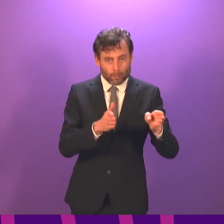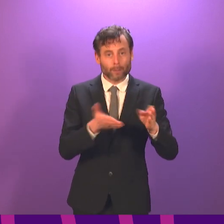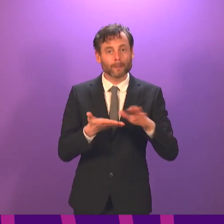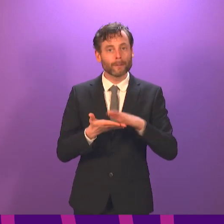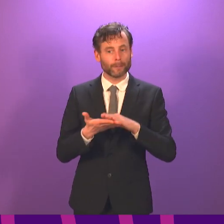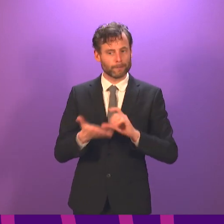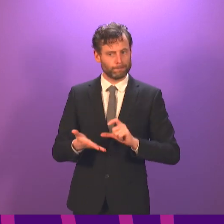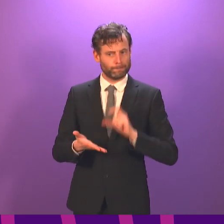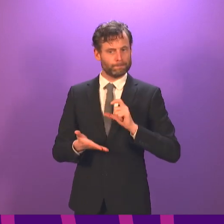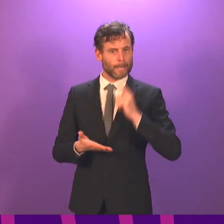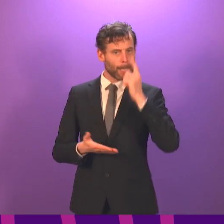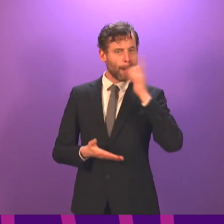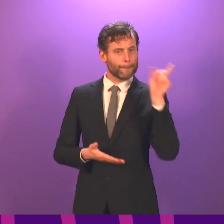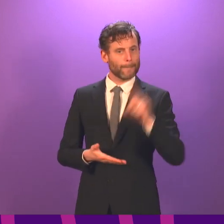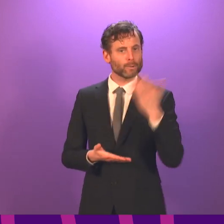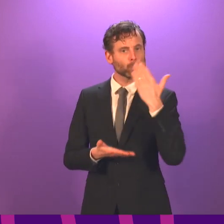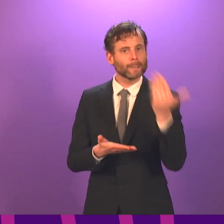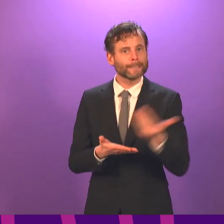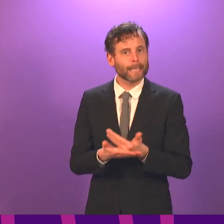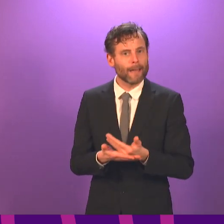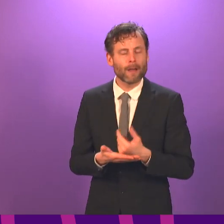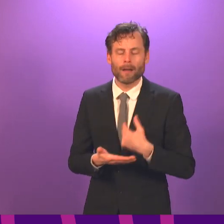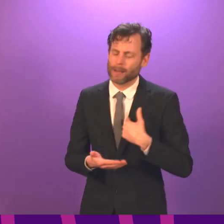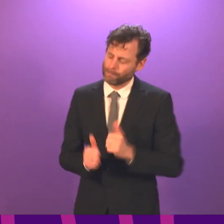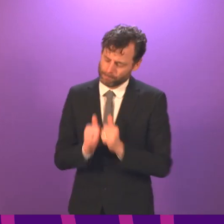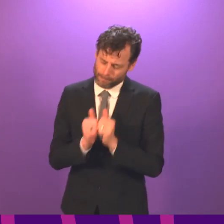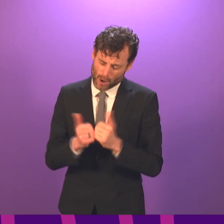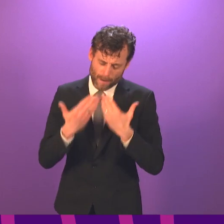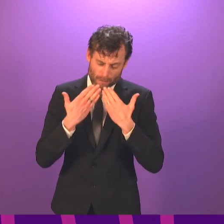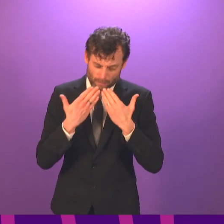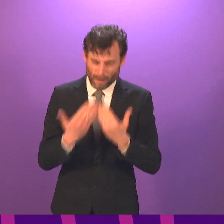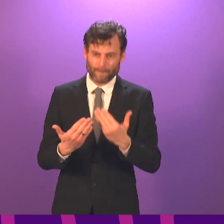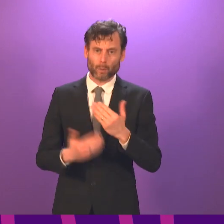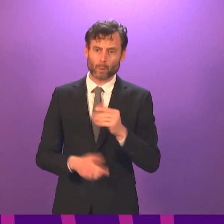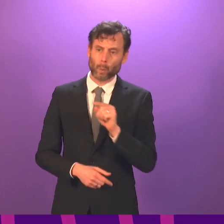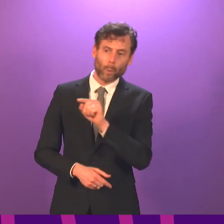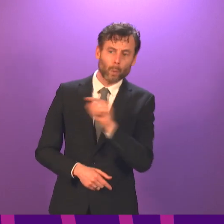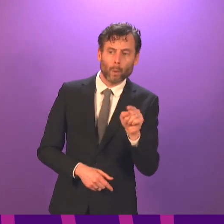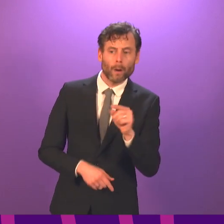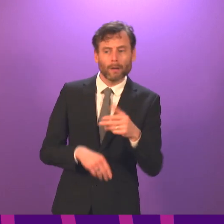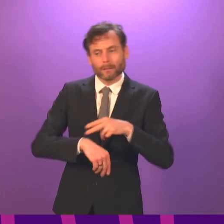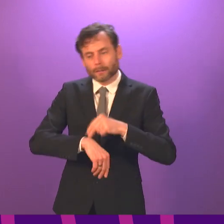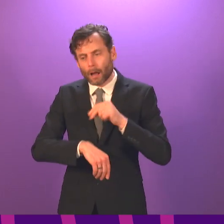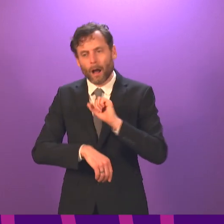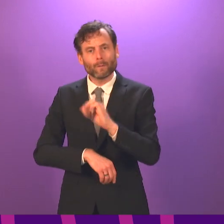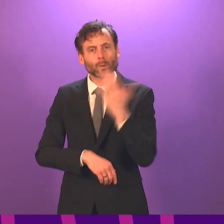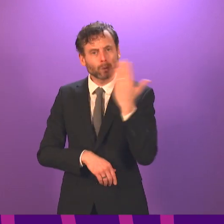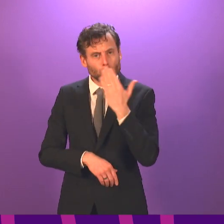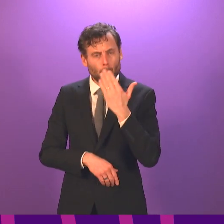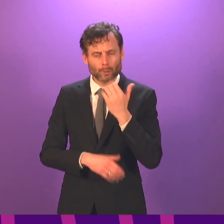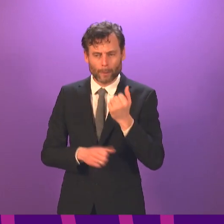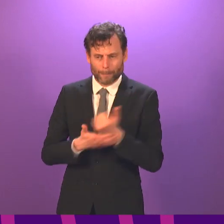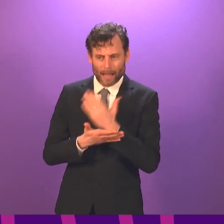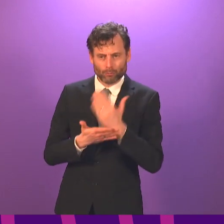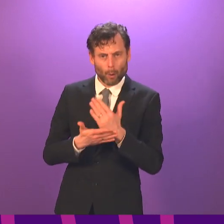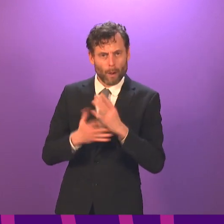will be taken. As I said earlier, I am grateful to everybody in the school community for all the work that they are doing to put those plans in place.